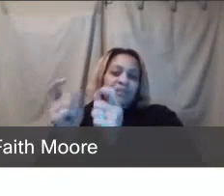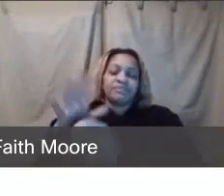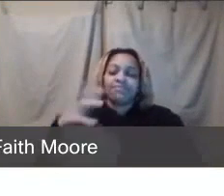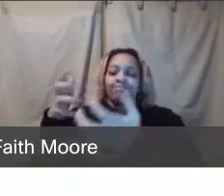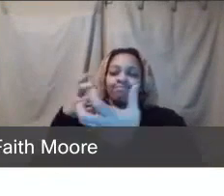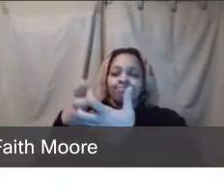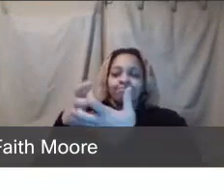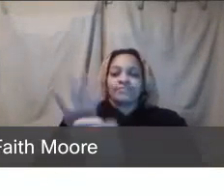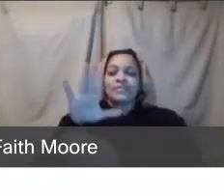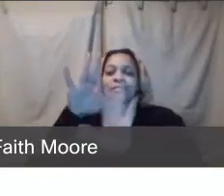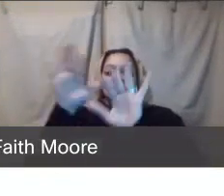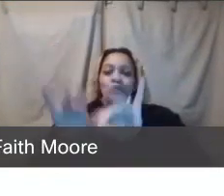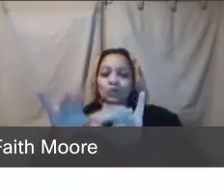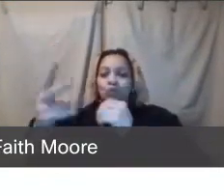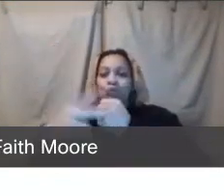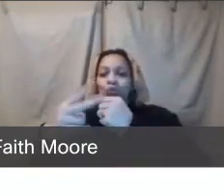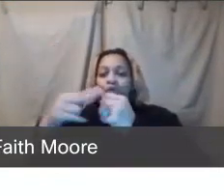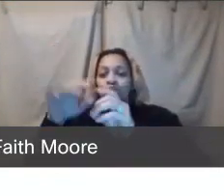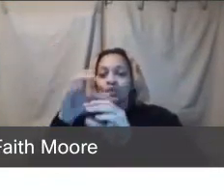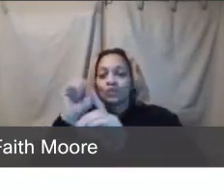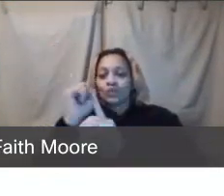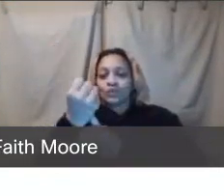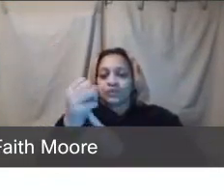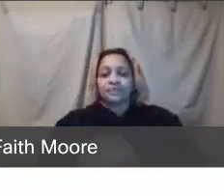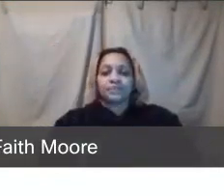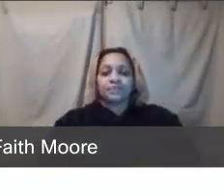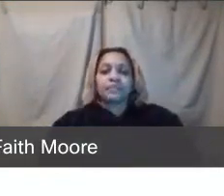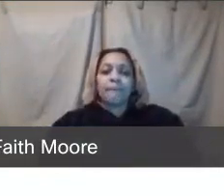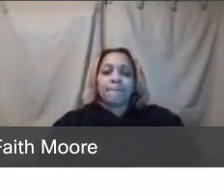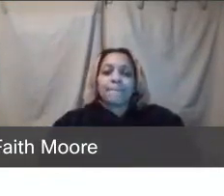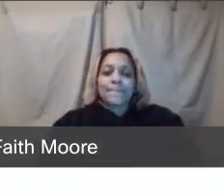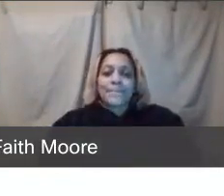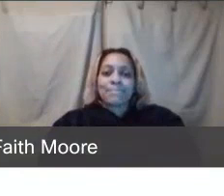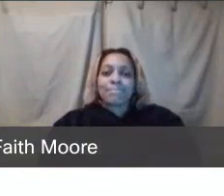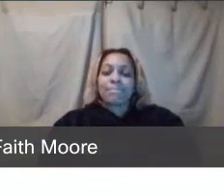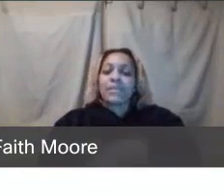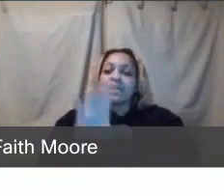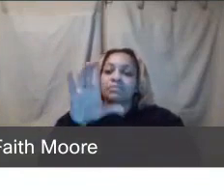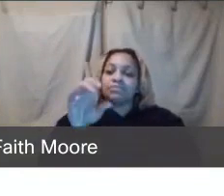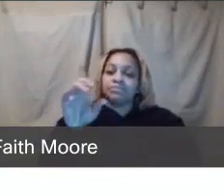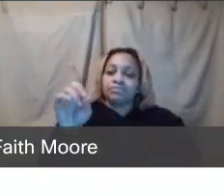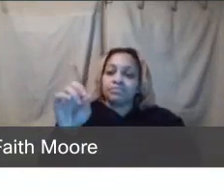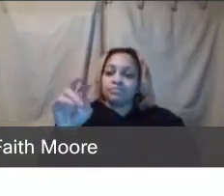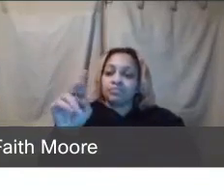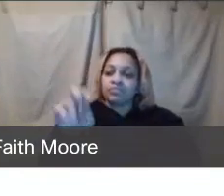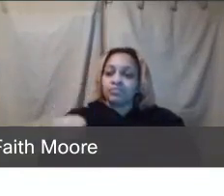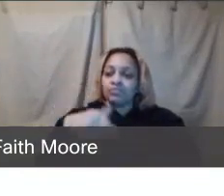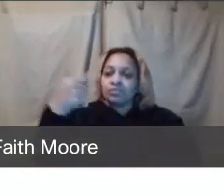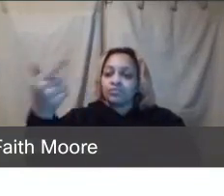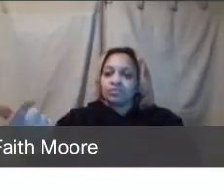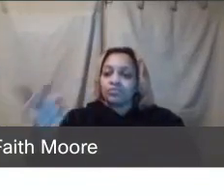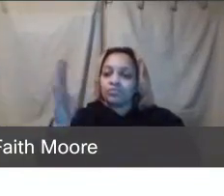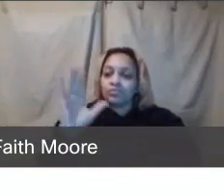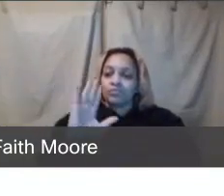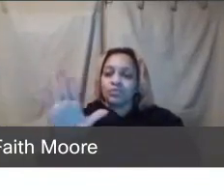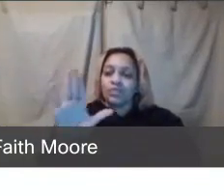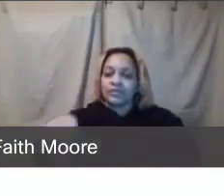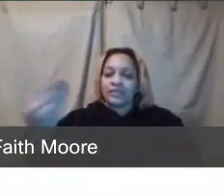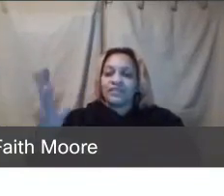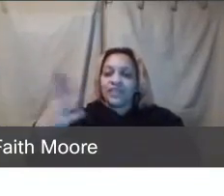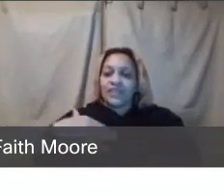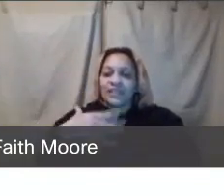So, go to the next slide think that through I'm going to hand it over to you to talk about just the overall trade offs that we are seeing in this design.